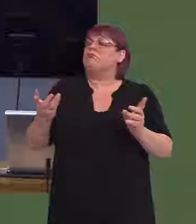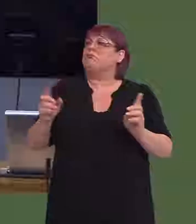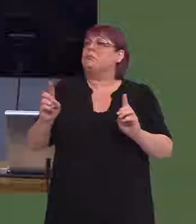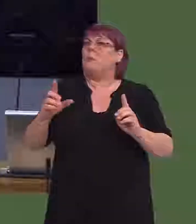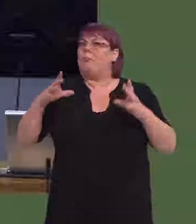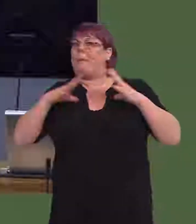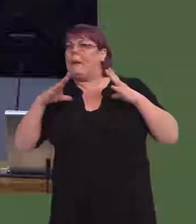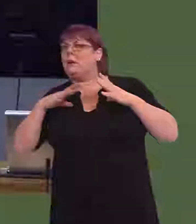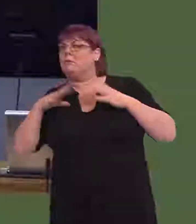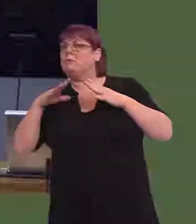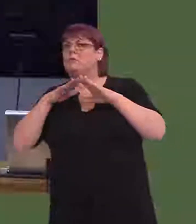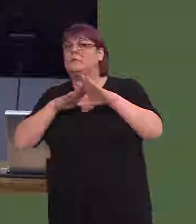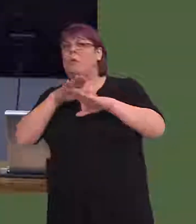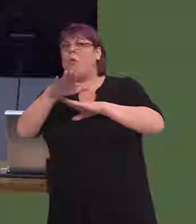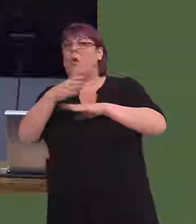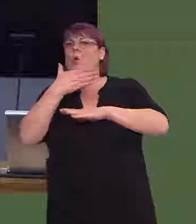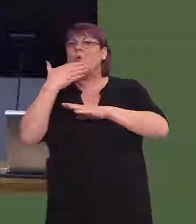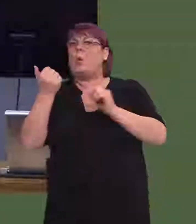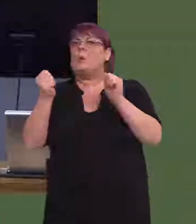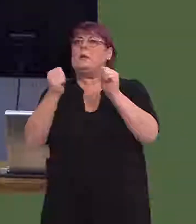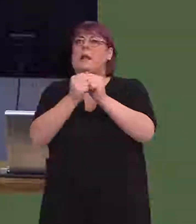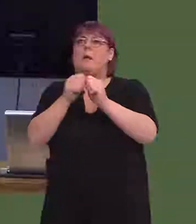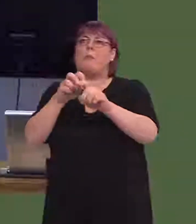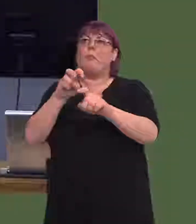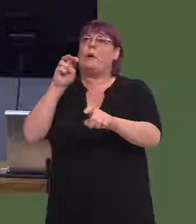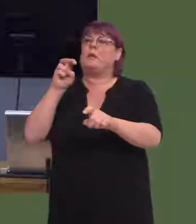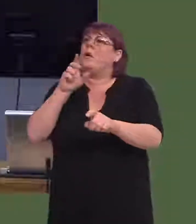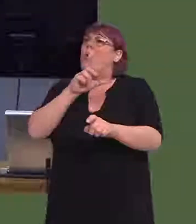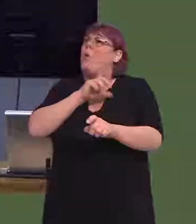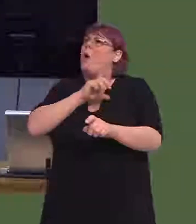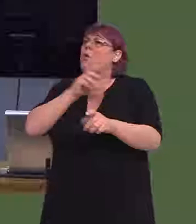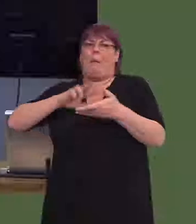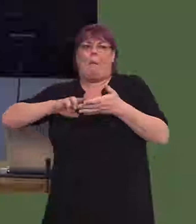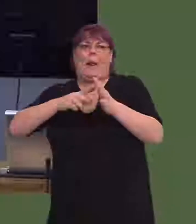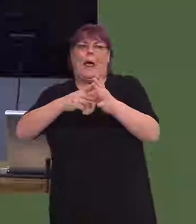the possibility of a 'no deal' Brexit, to help Welsh businesses to cope with the transition